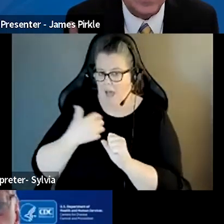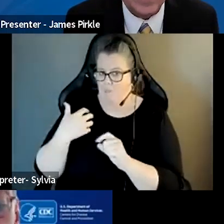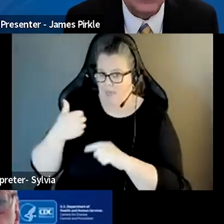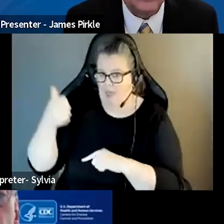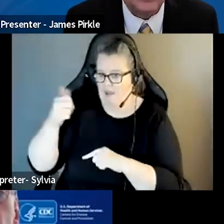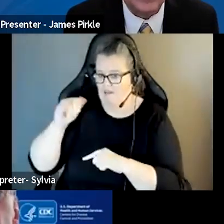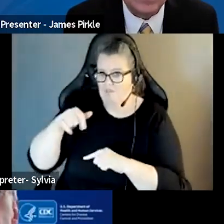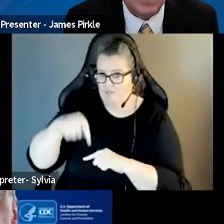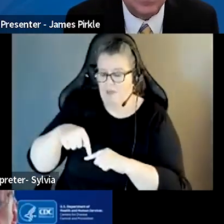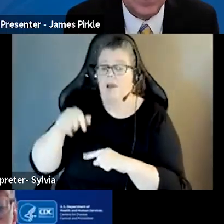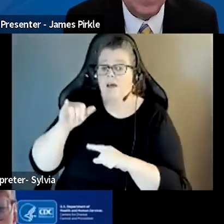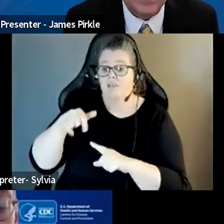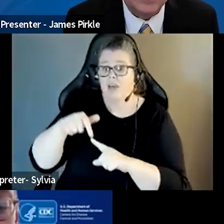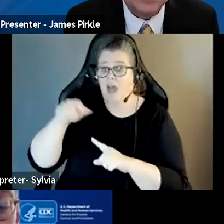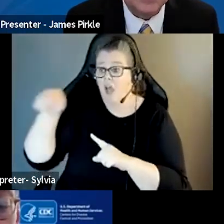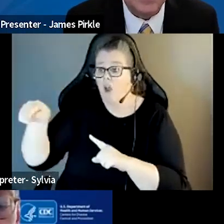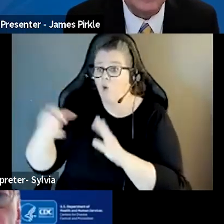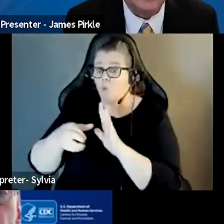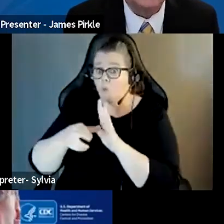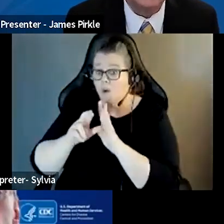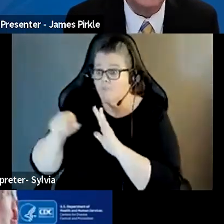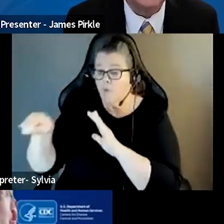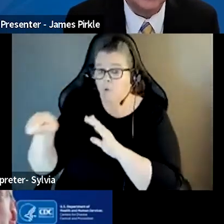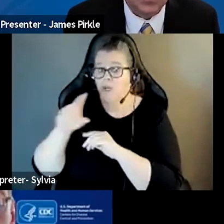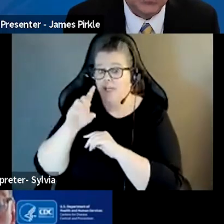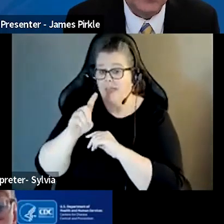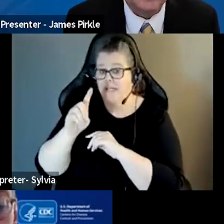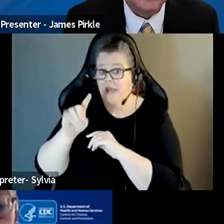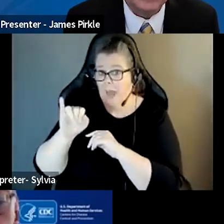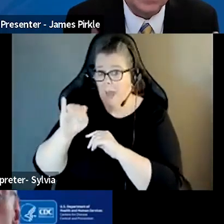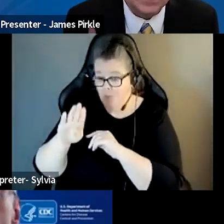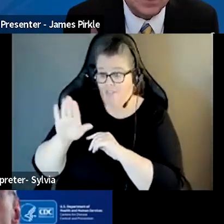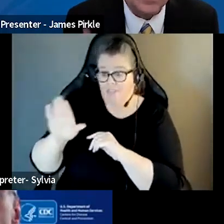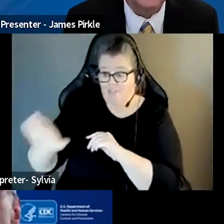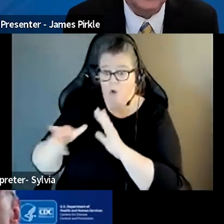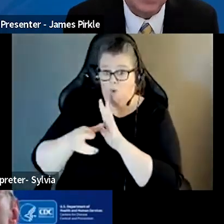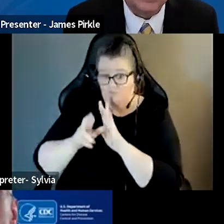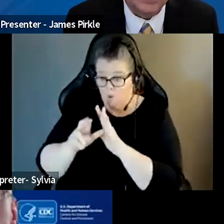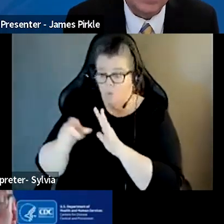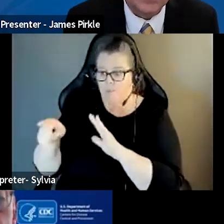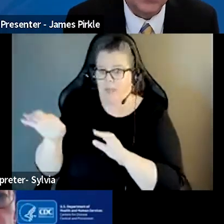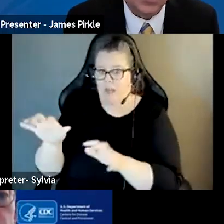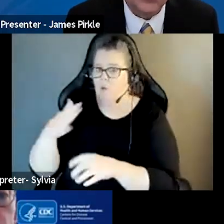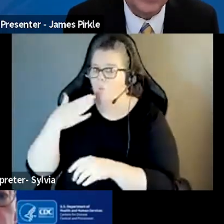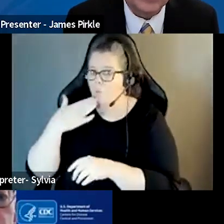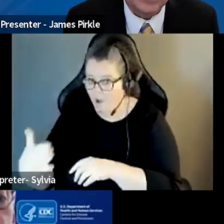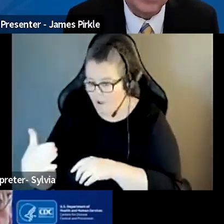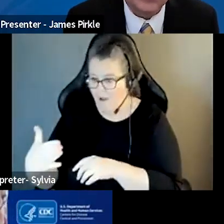that that review being done by that body in DDID is done well and is up to snuff in doing all the things that they do."